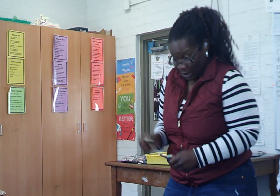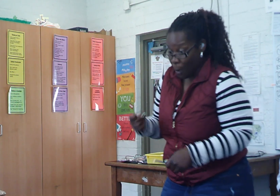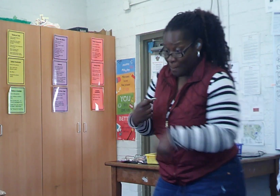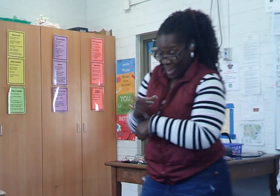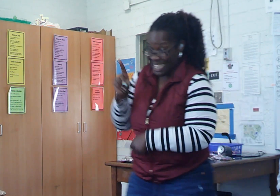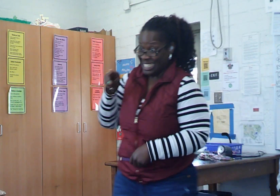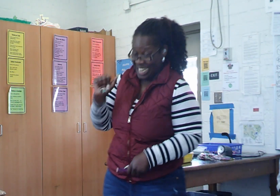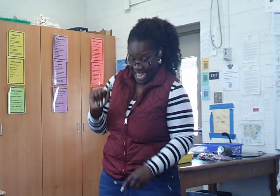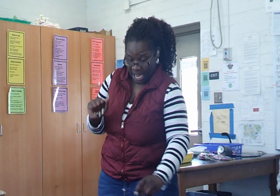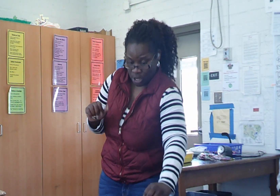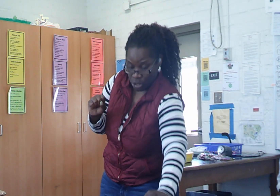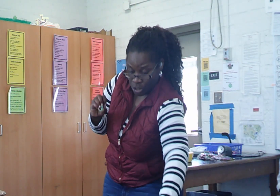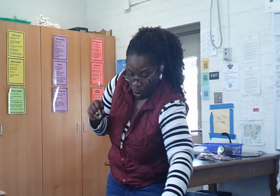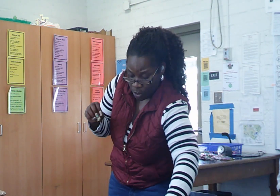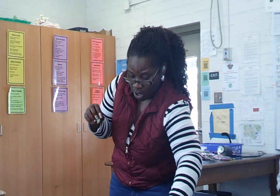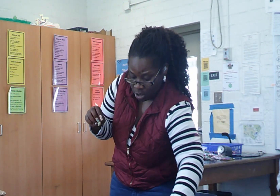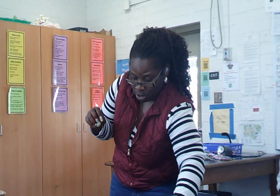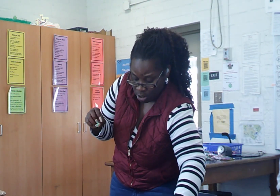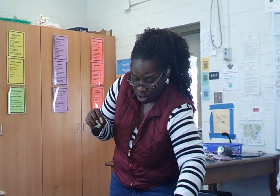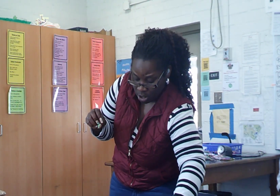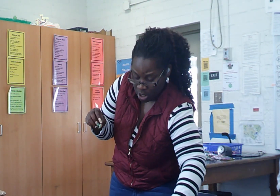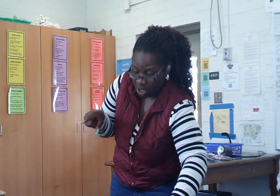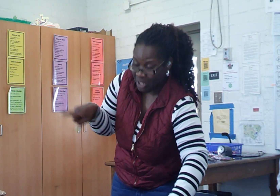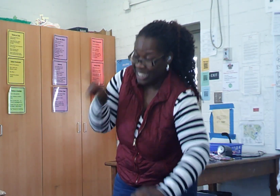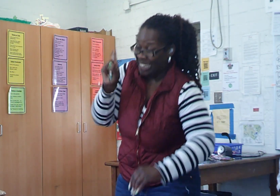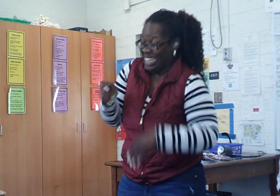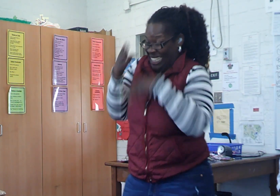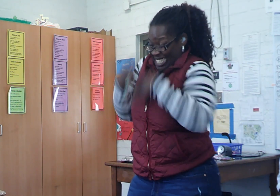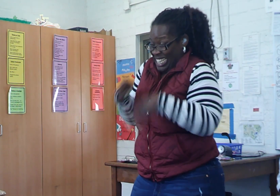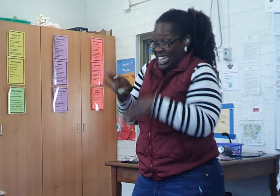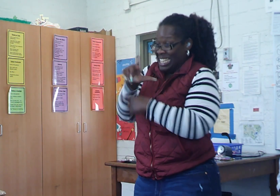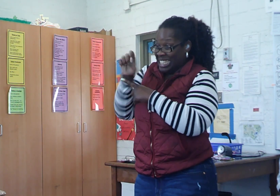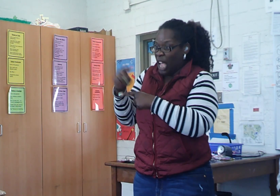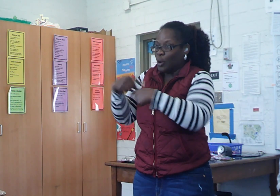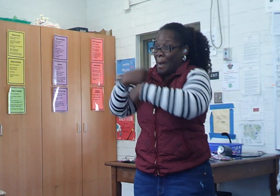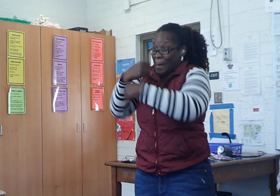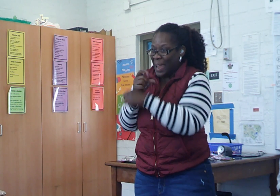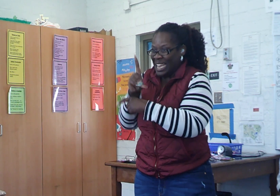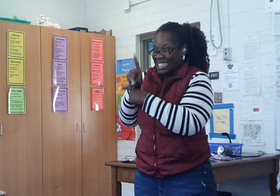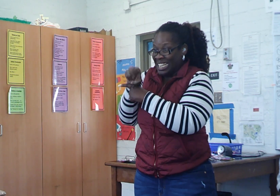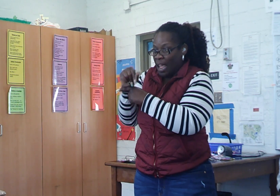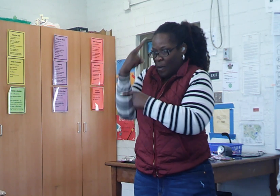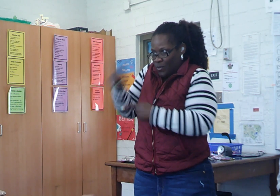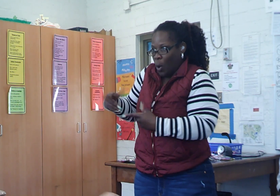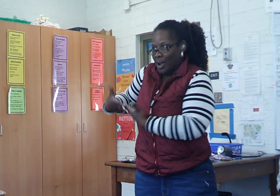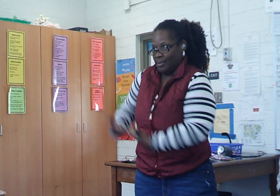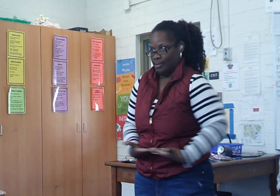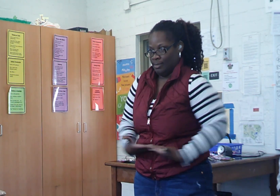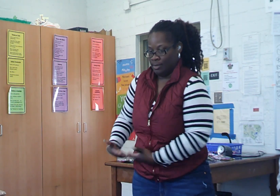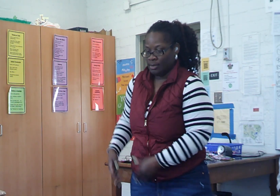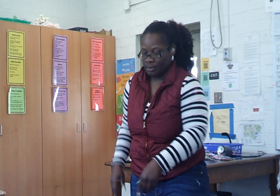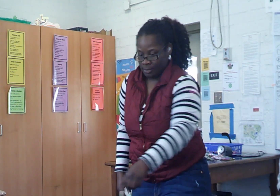They make up the DNA. So they have their cells to make DNA for the baby